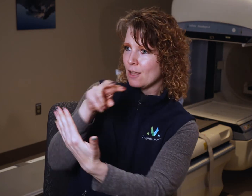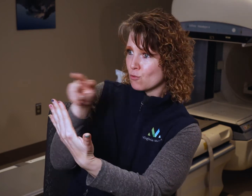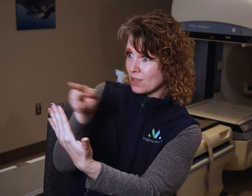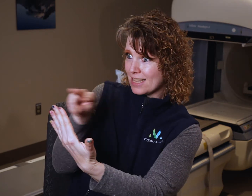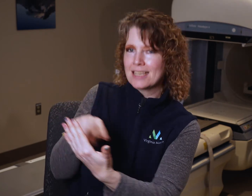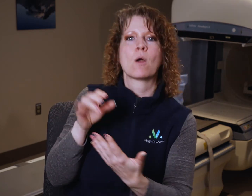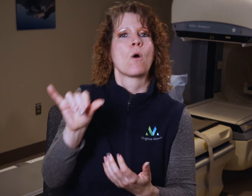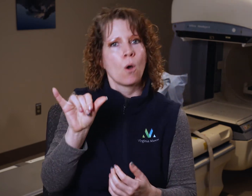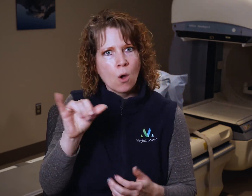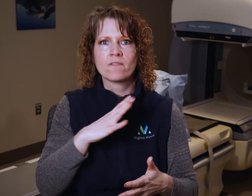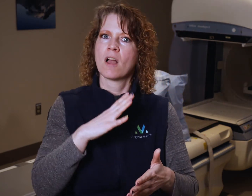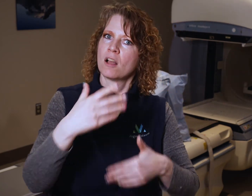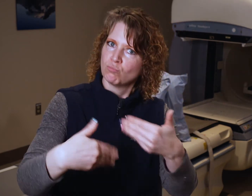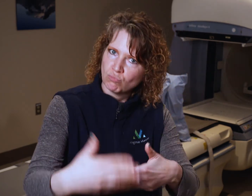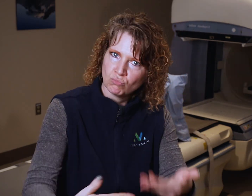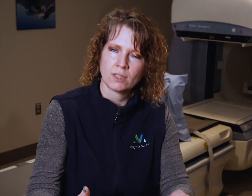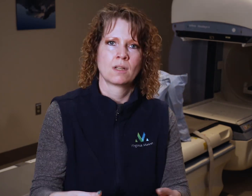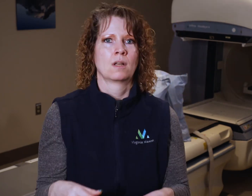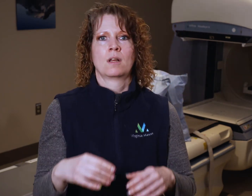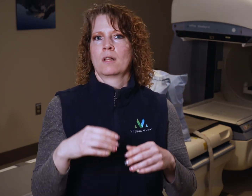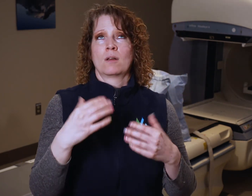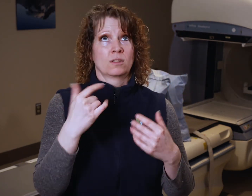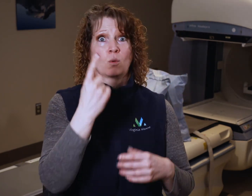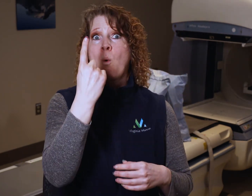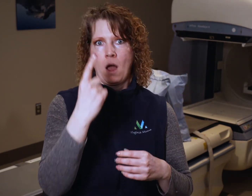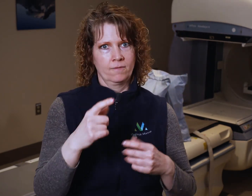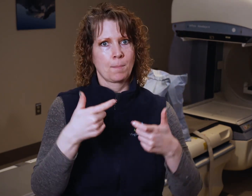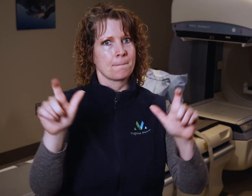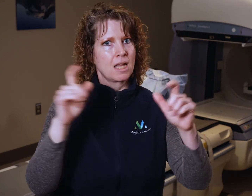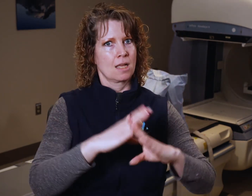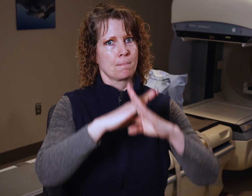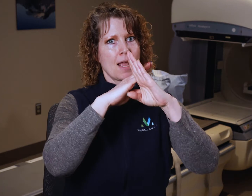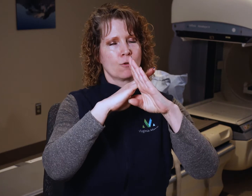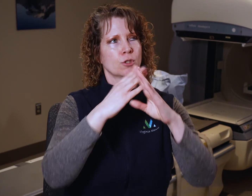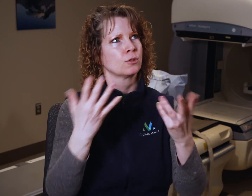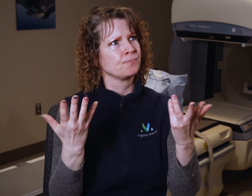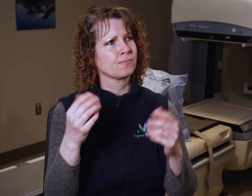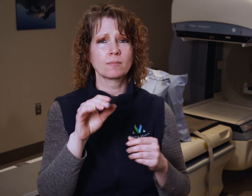come around and type his message on my ultrasound machine so that I could proceed as needed.